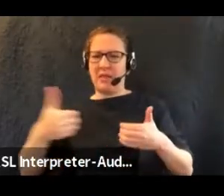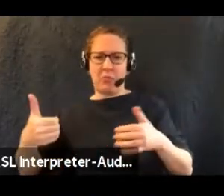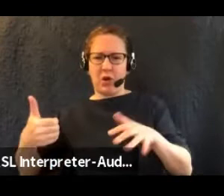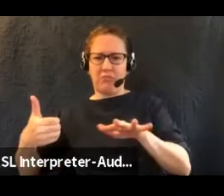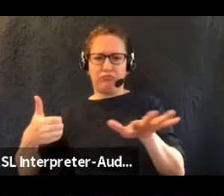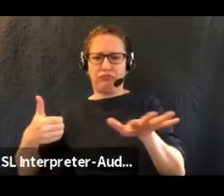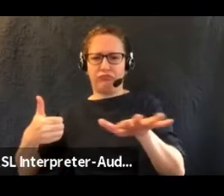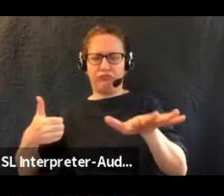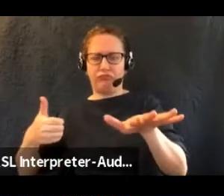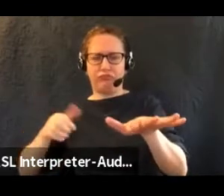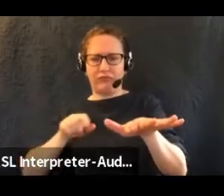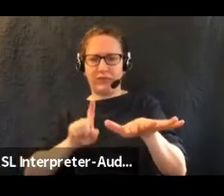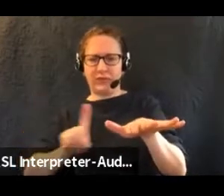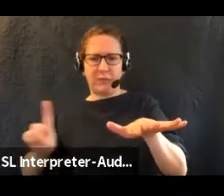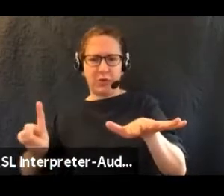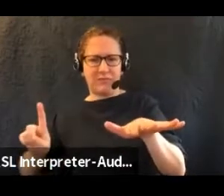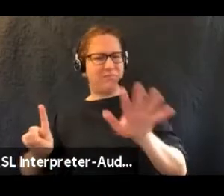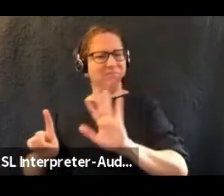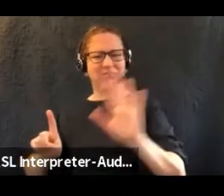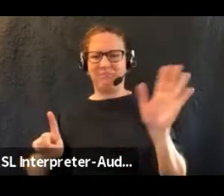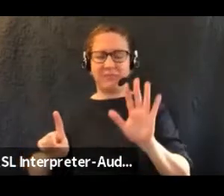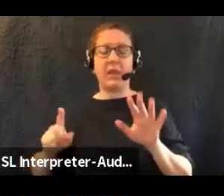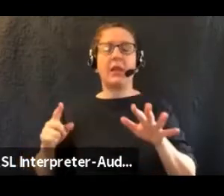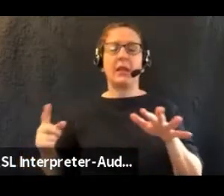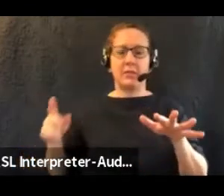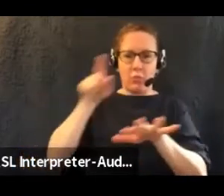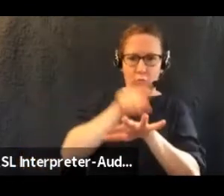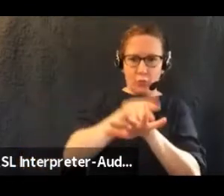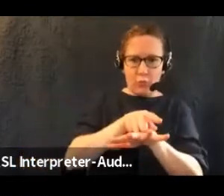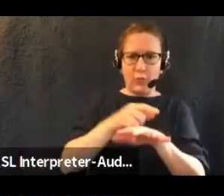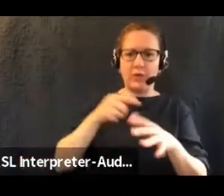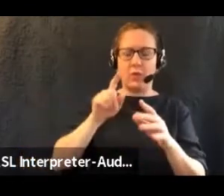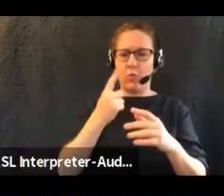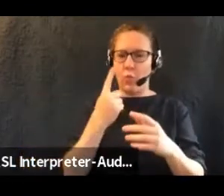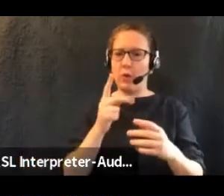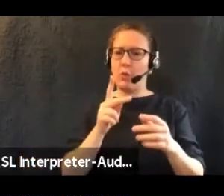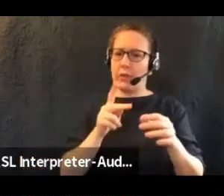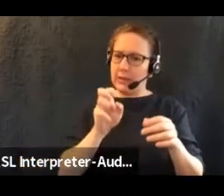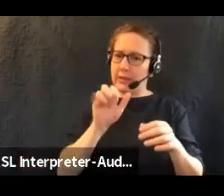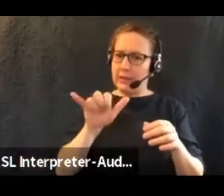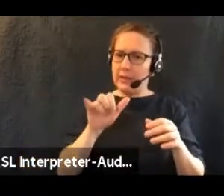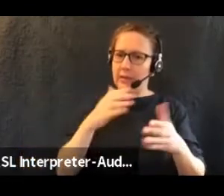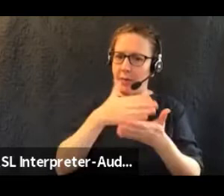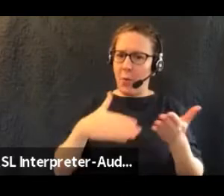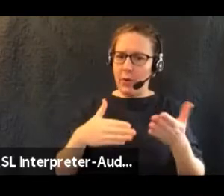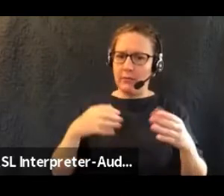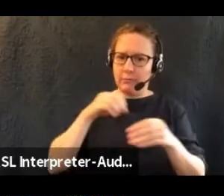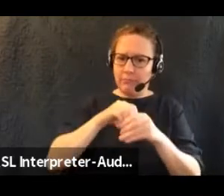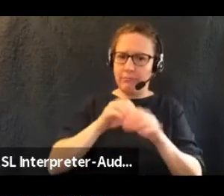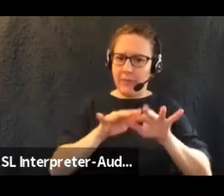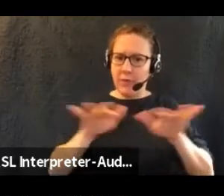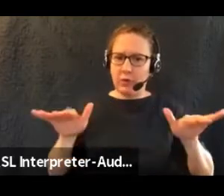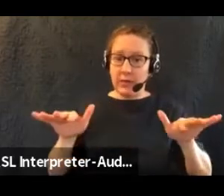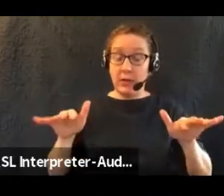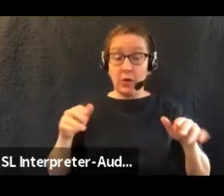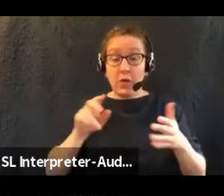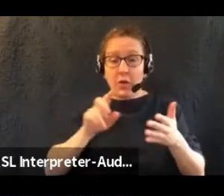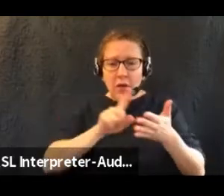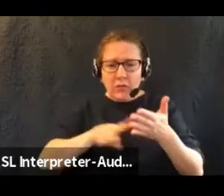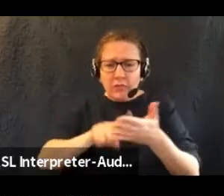It's a key component within it, and we look at ways that we serve disability audiences.